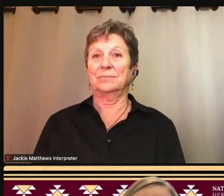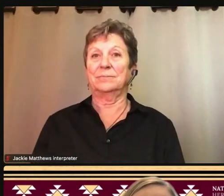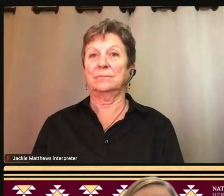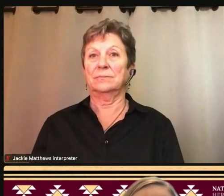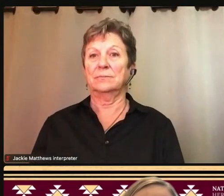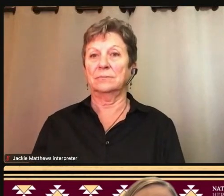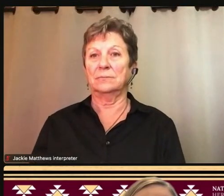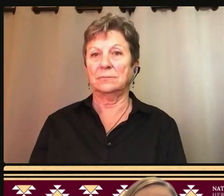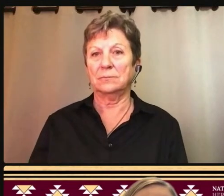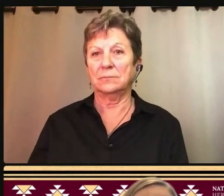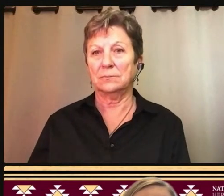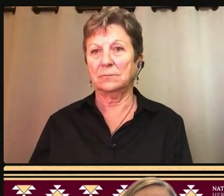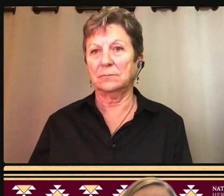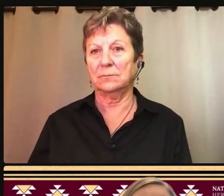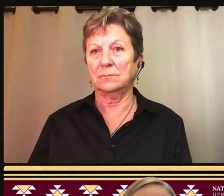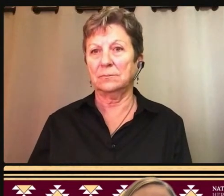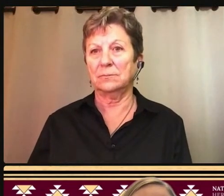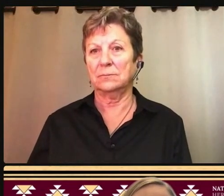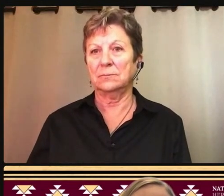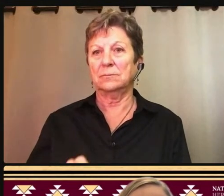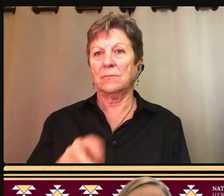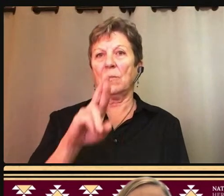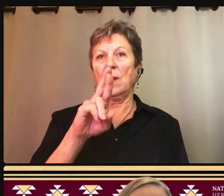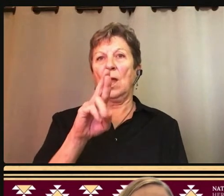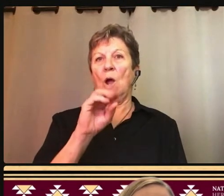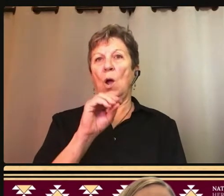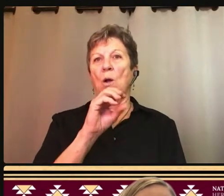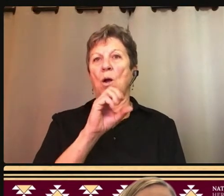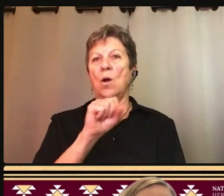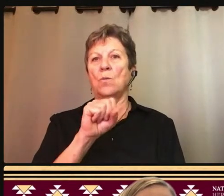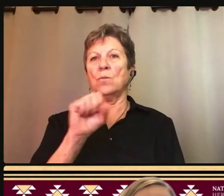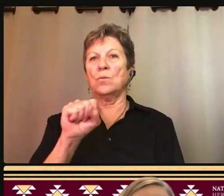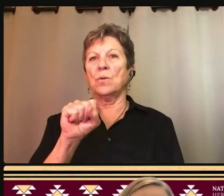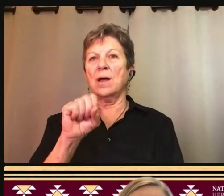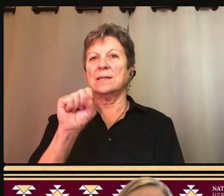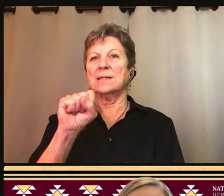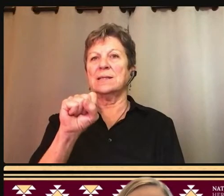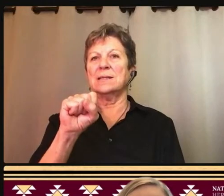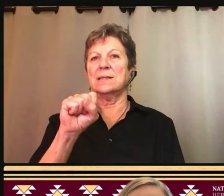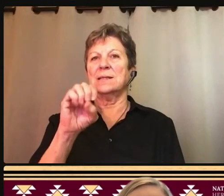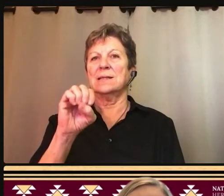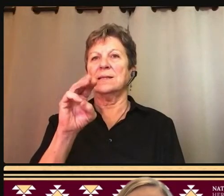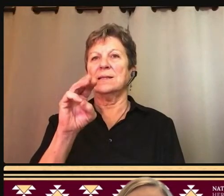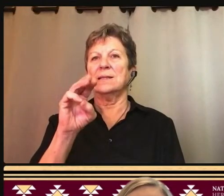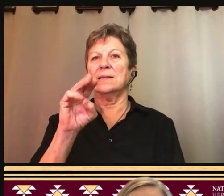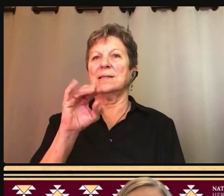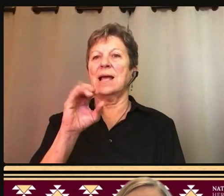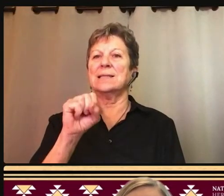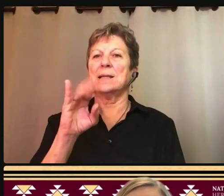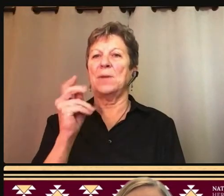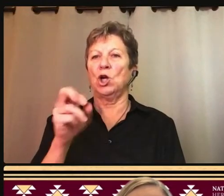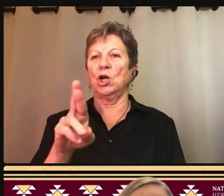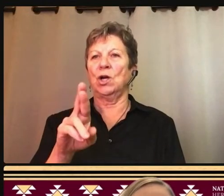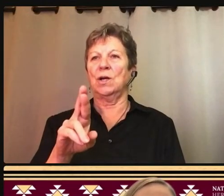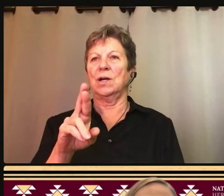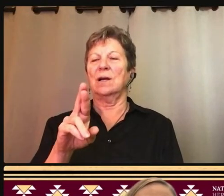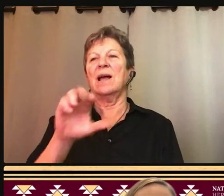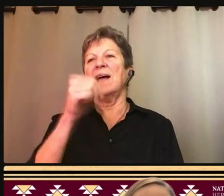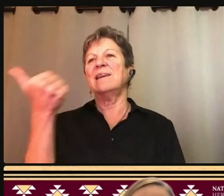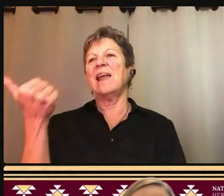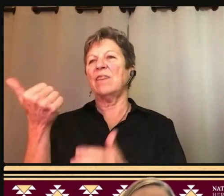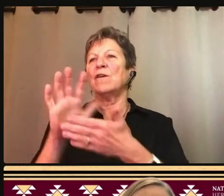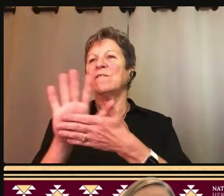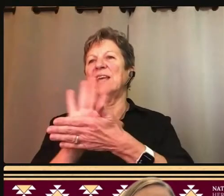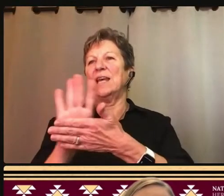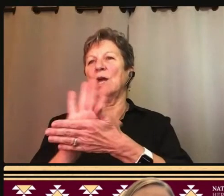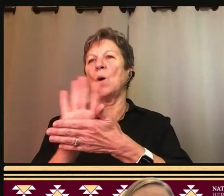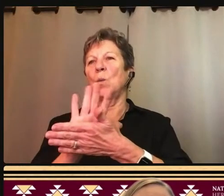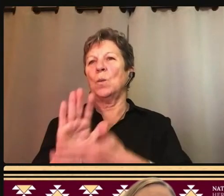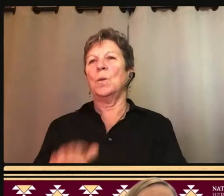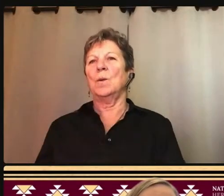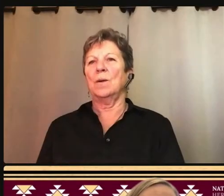AND OUR FINAL APPLICANTS IS